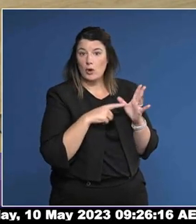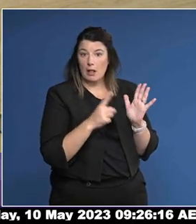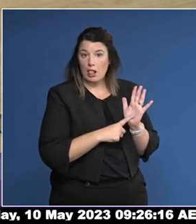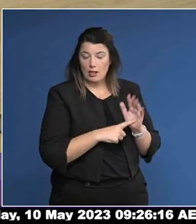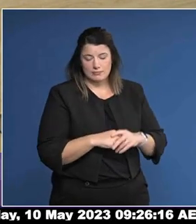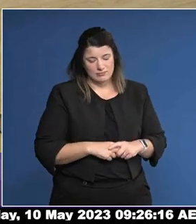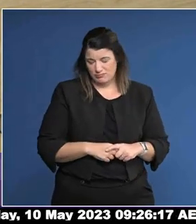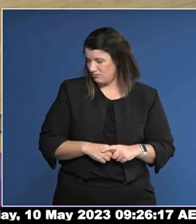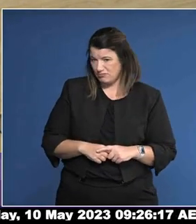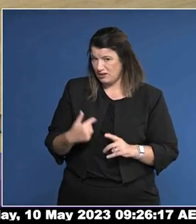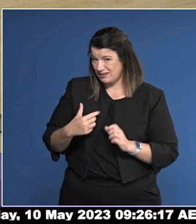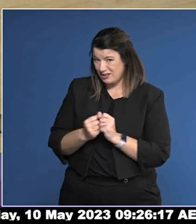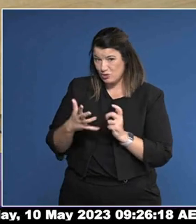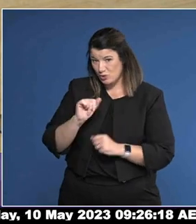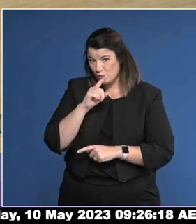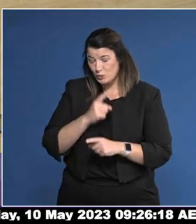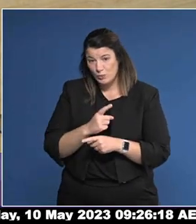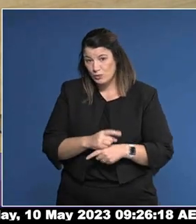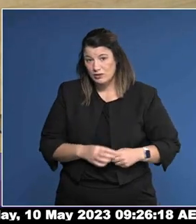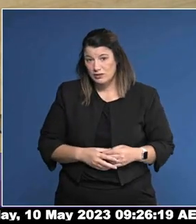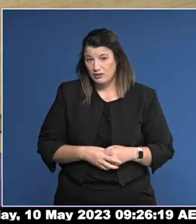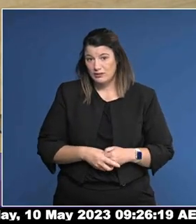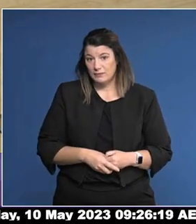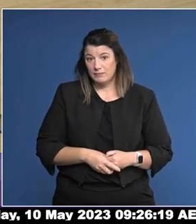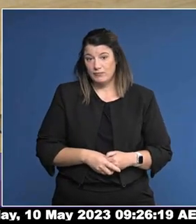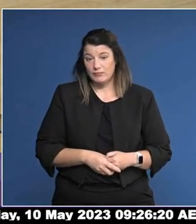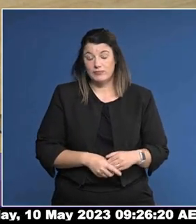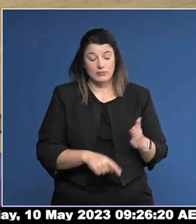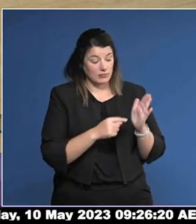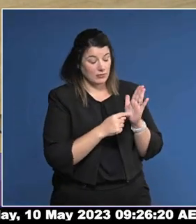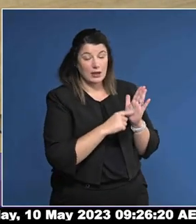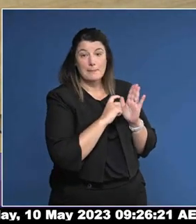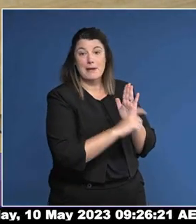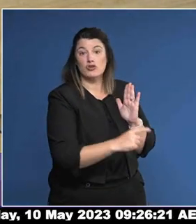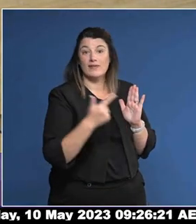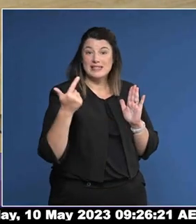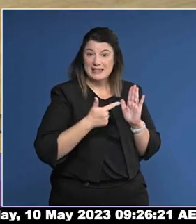Do you accept that what you've said in paragraph 17 with respect to